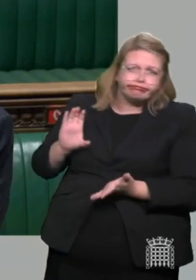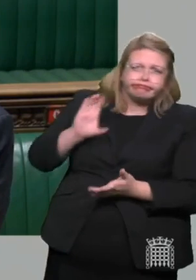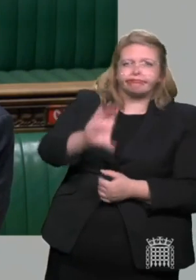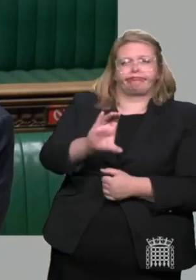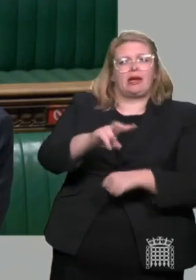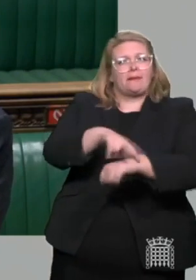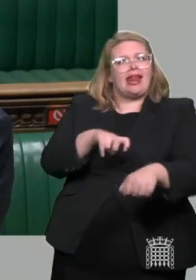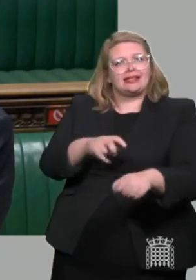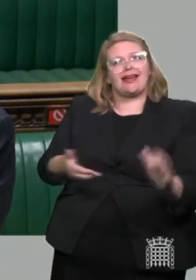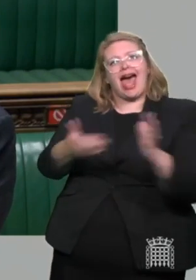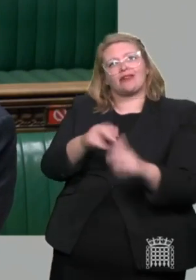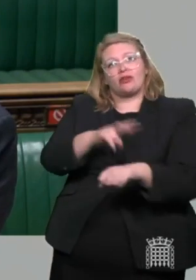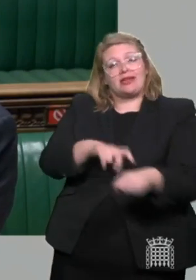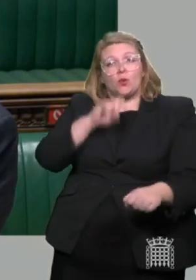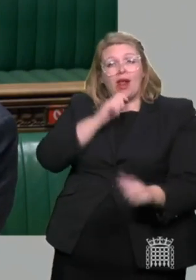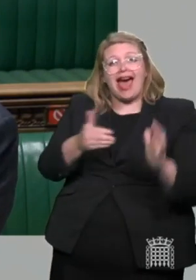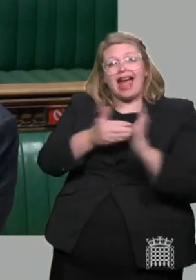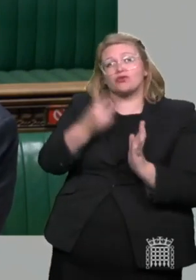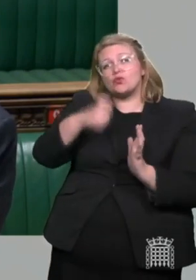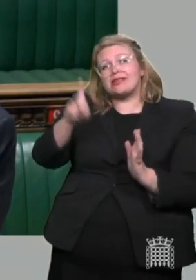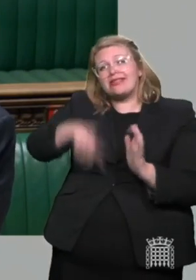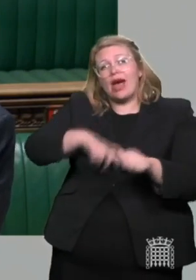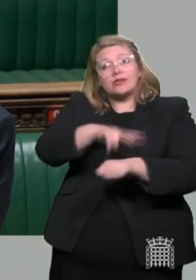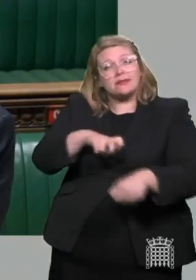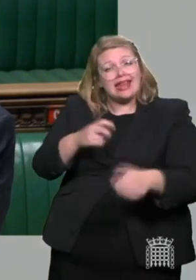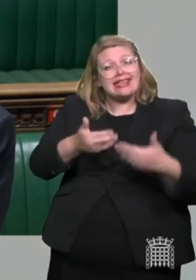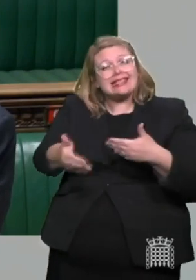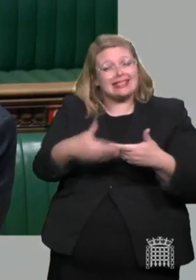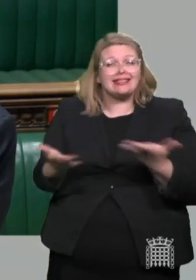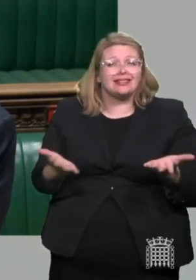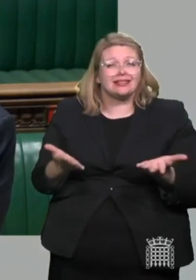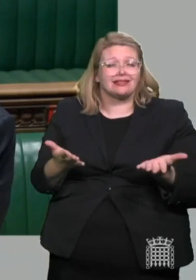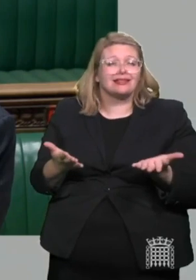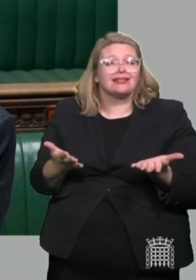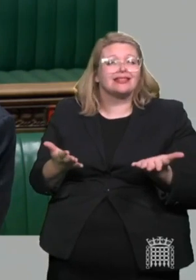we are going to have 20,000 more officers on the streets of our country, which is fantastic,